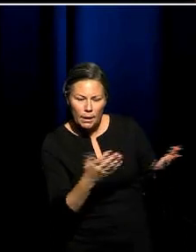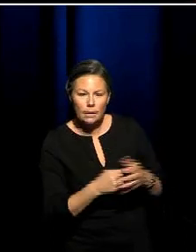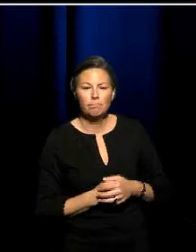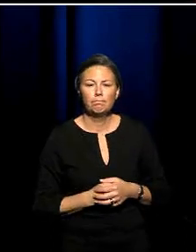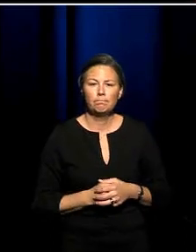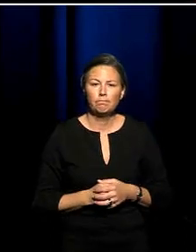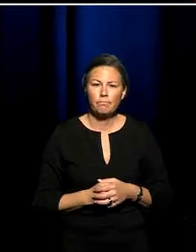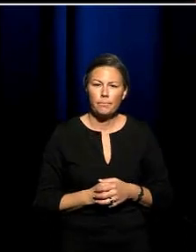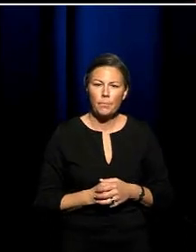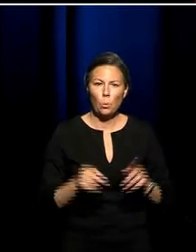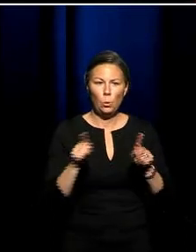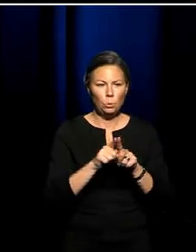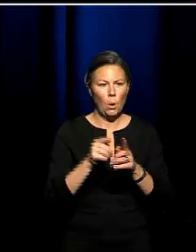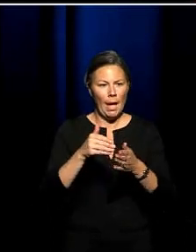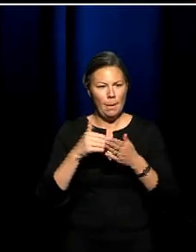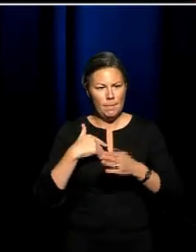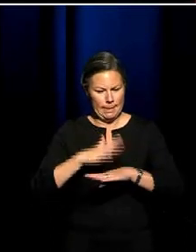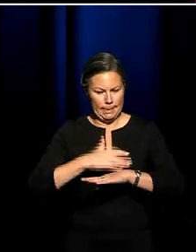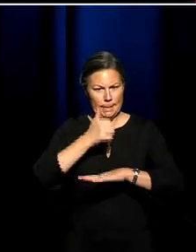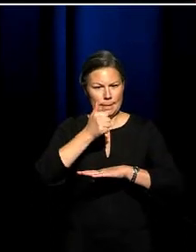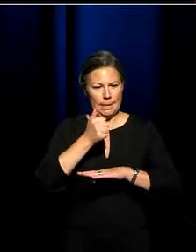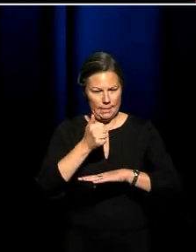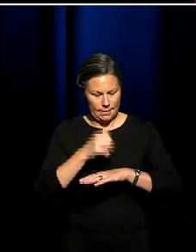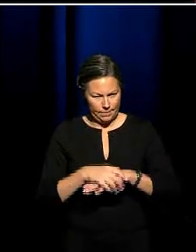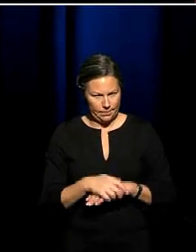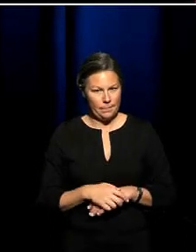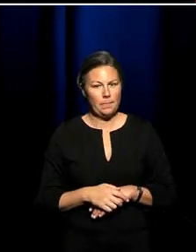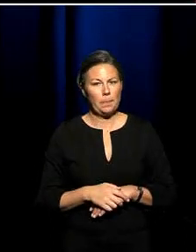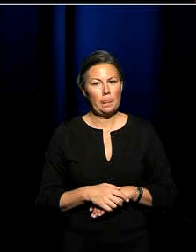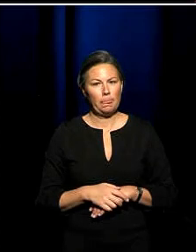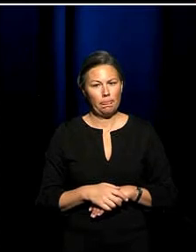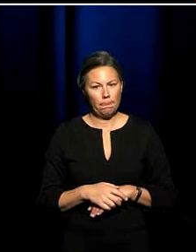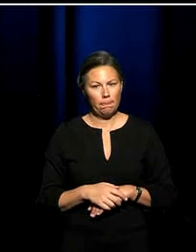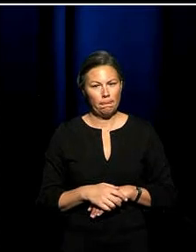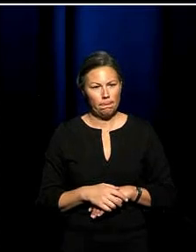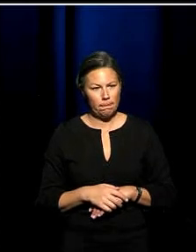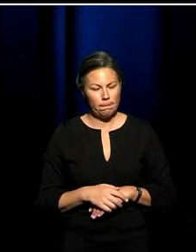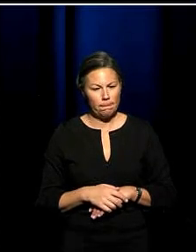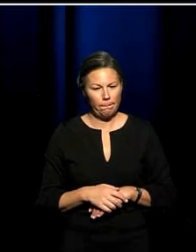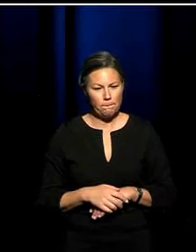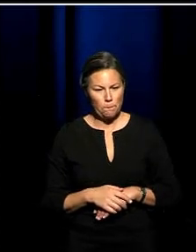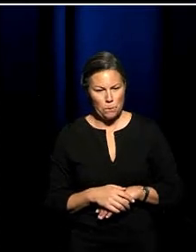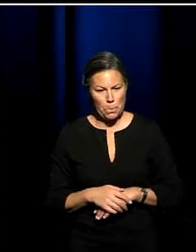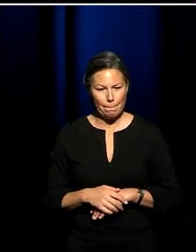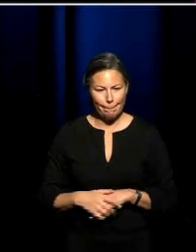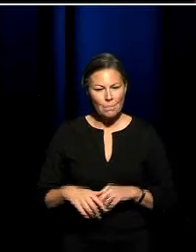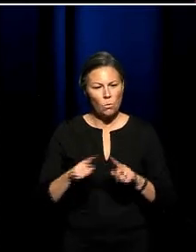procedural safeguards, to permit findings to be made about wrongful conduct by individuals institutions or organisations.